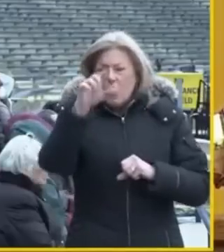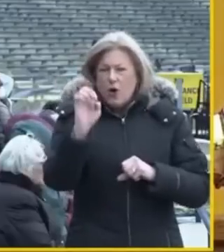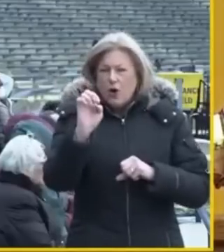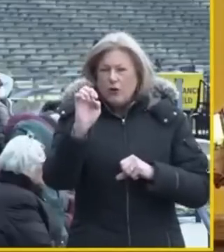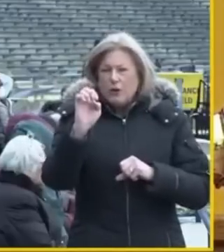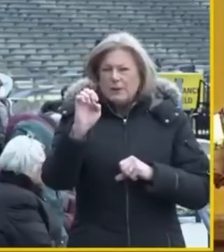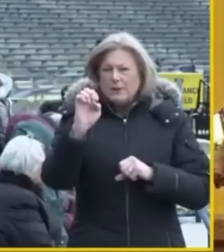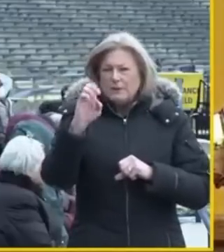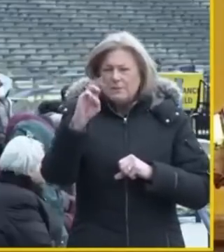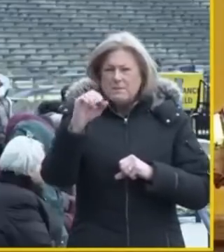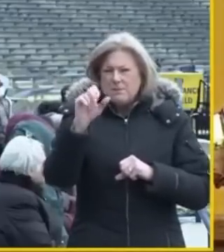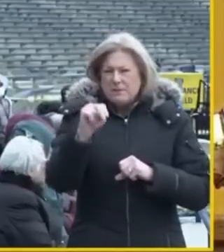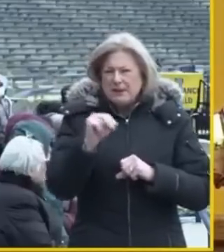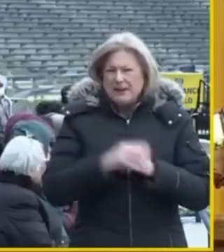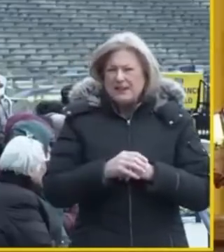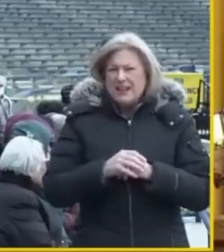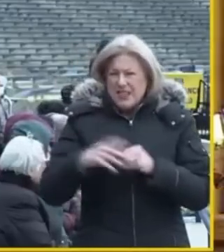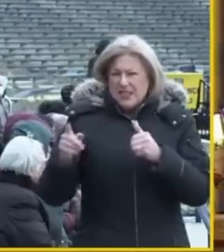in your university's history called.